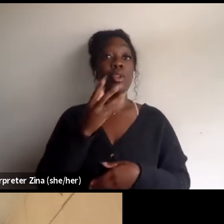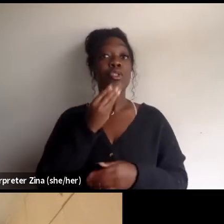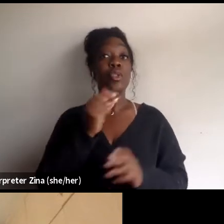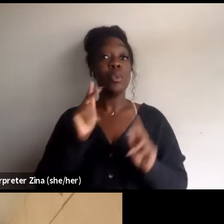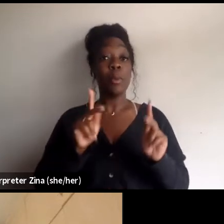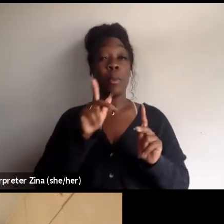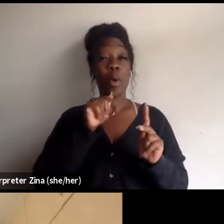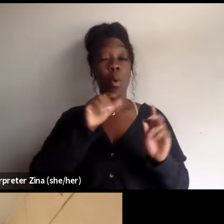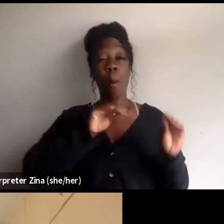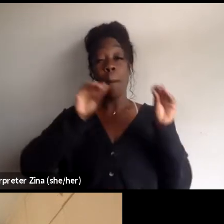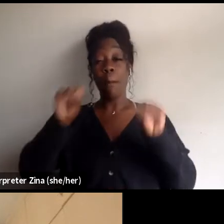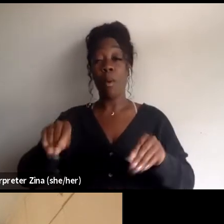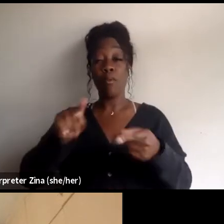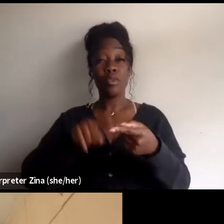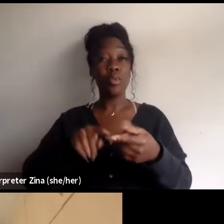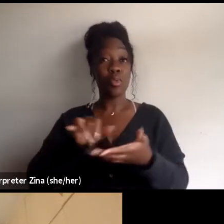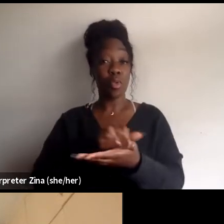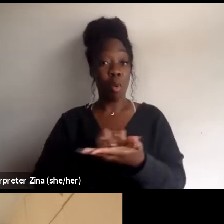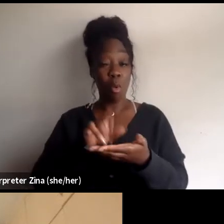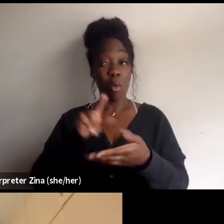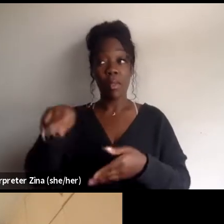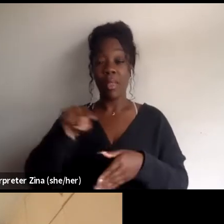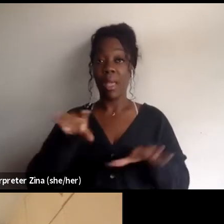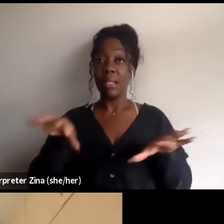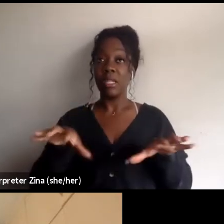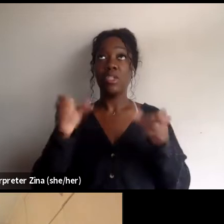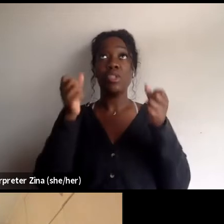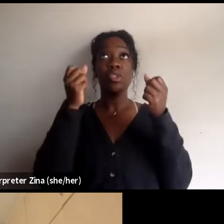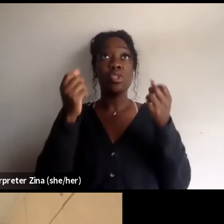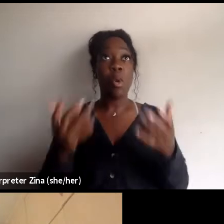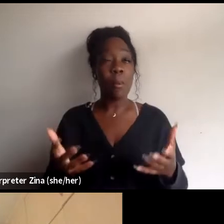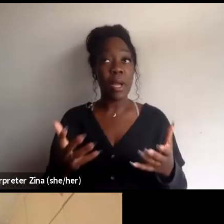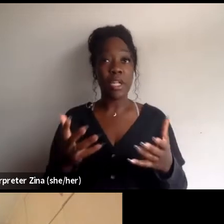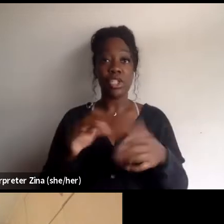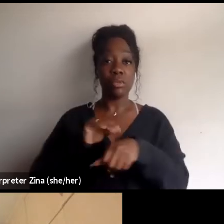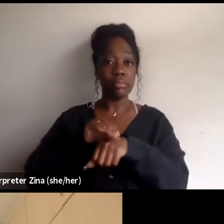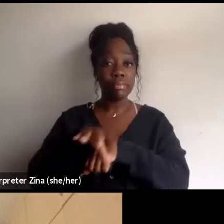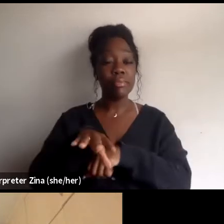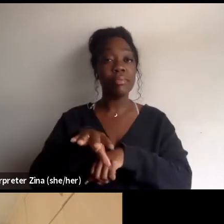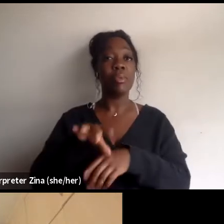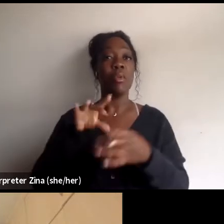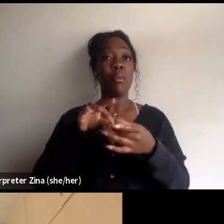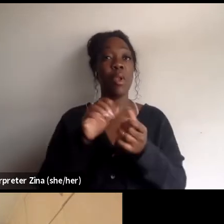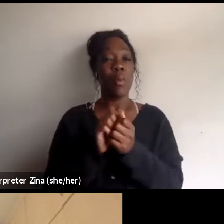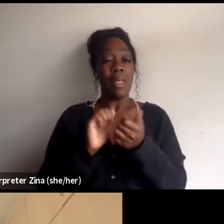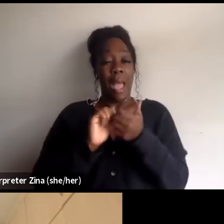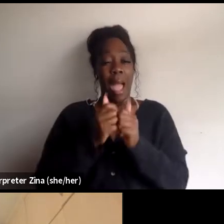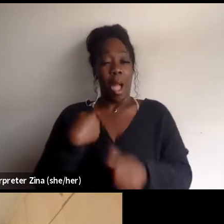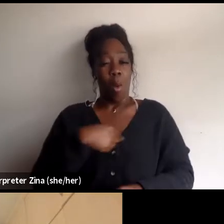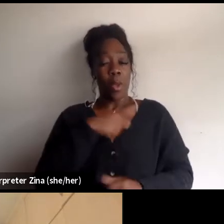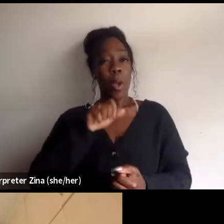in terms of the way we look at contemporary practice. And they could see fundamentally,